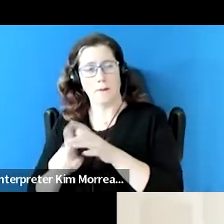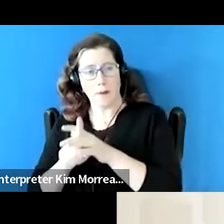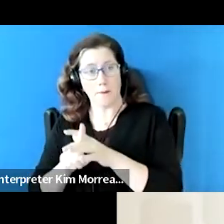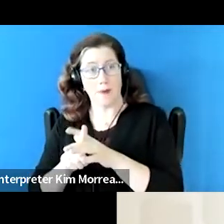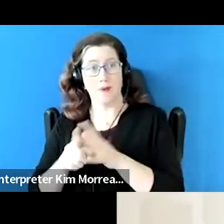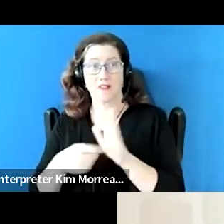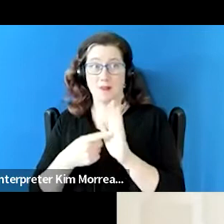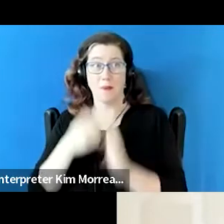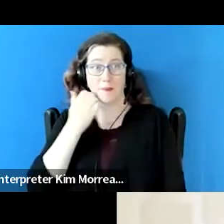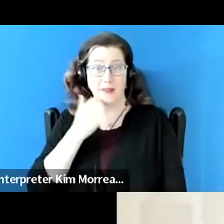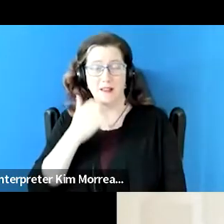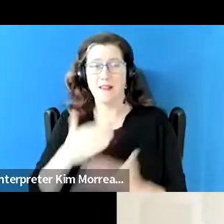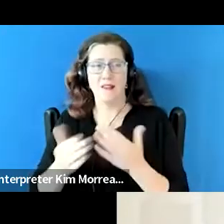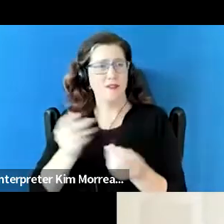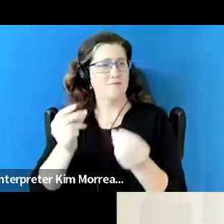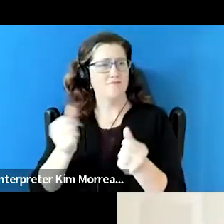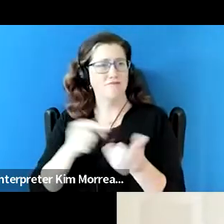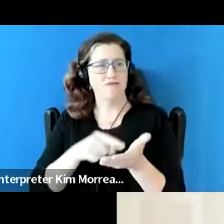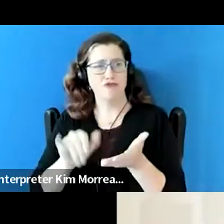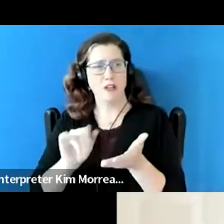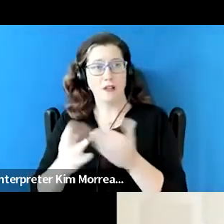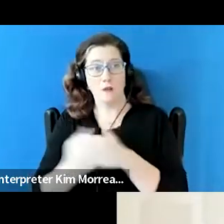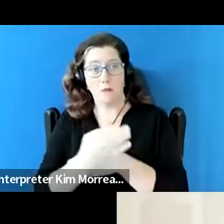even if it was a quick check in every morning to talk about what was going on.